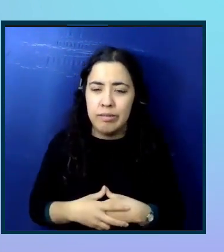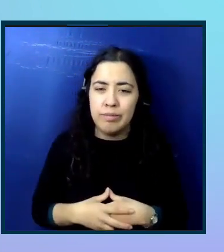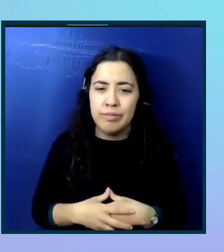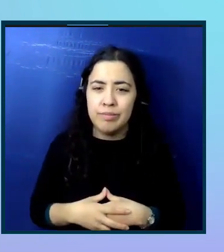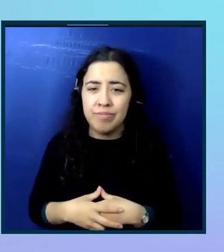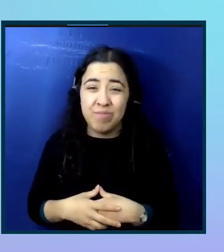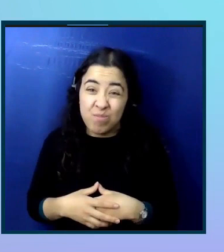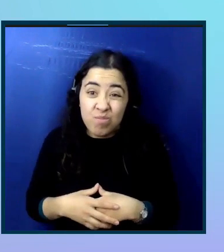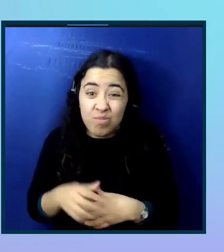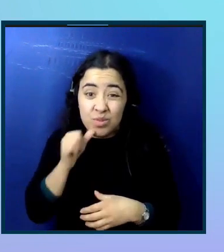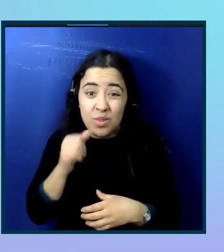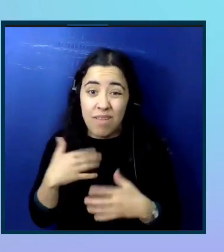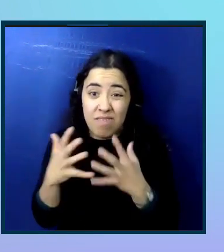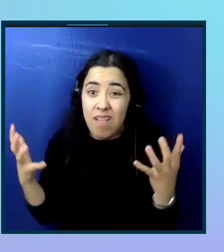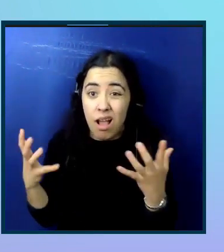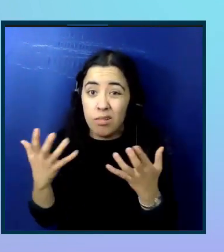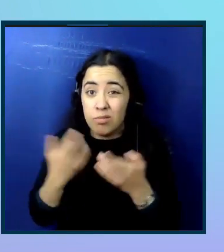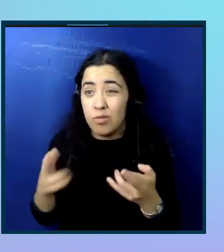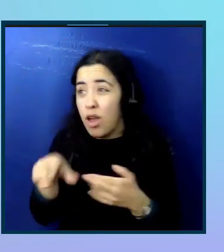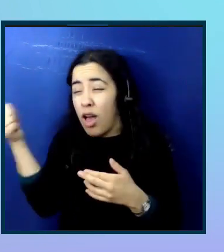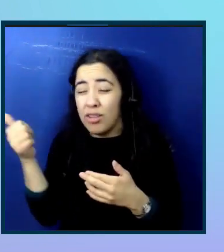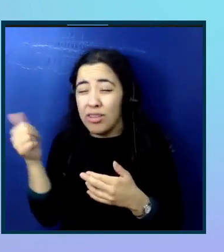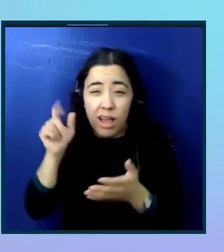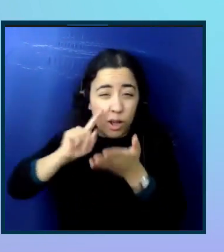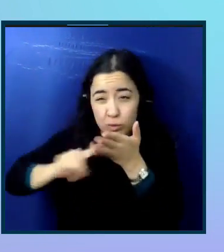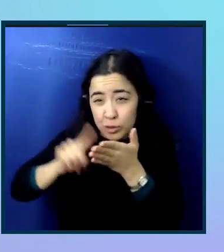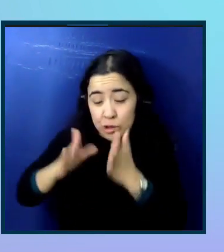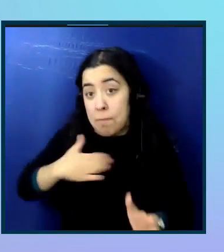There's not any resources that I know of that do that.